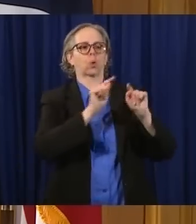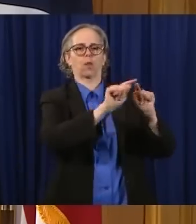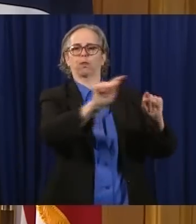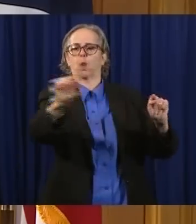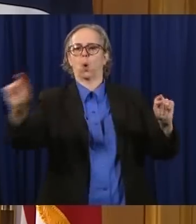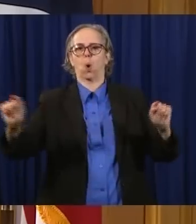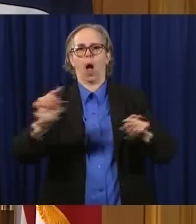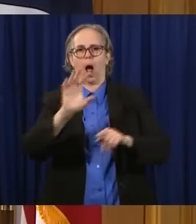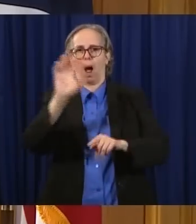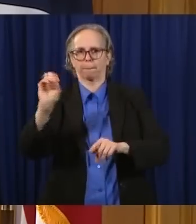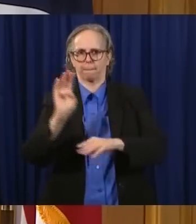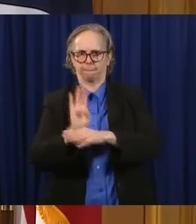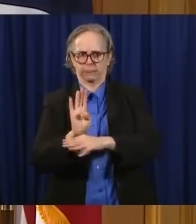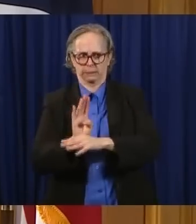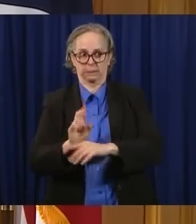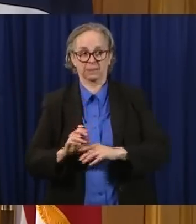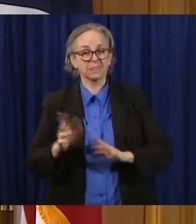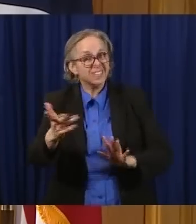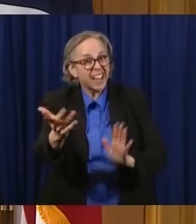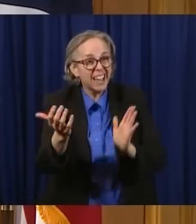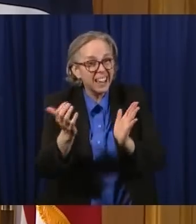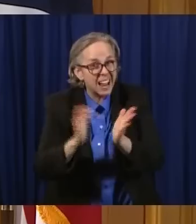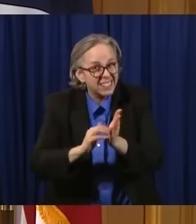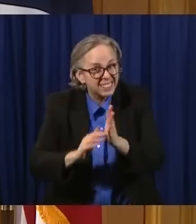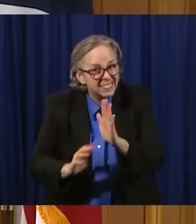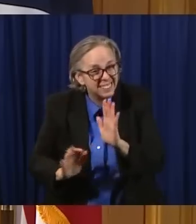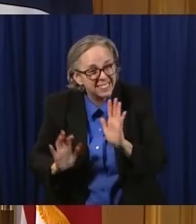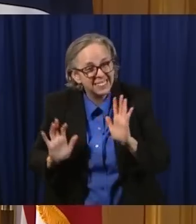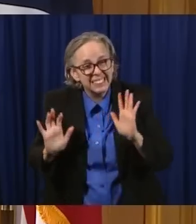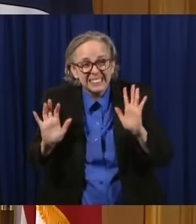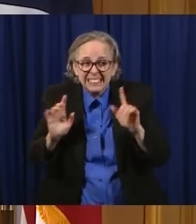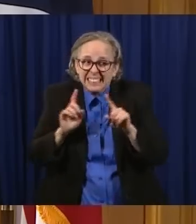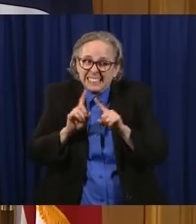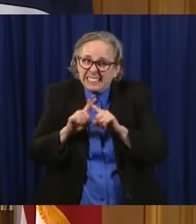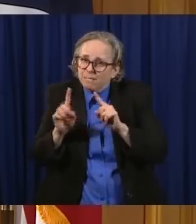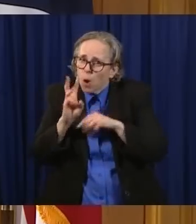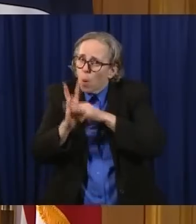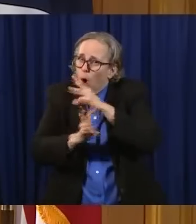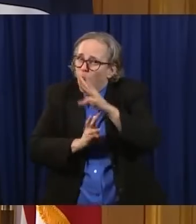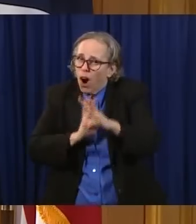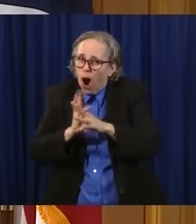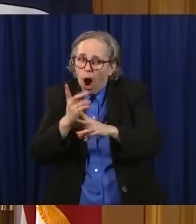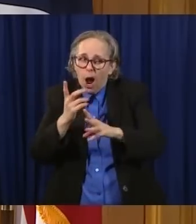GUIDELINES AND COMPANIES WE THINK COULD START BACK DOWN